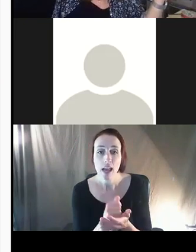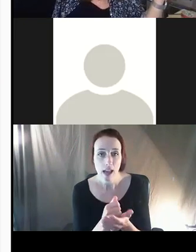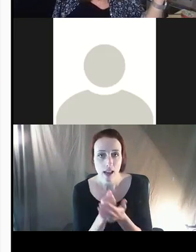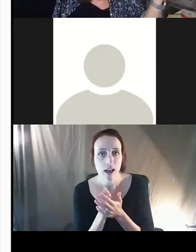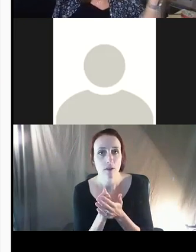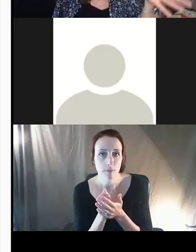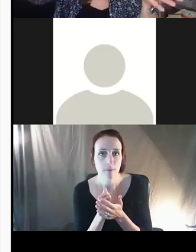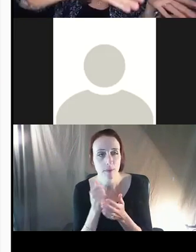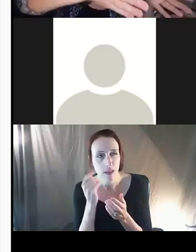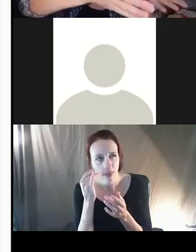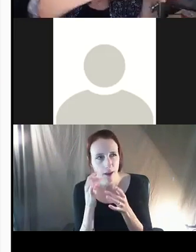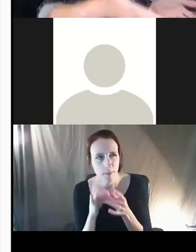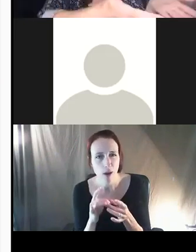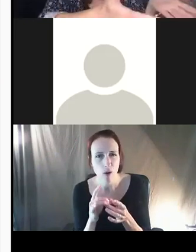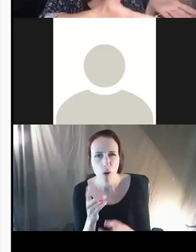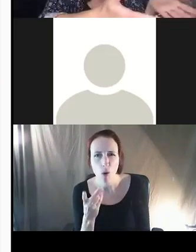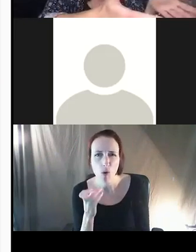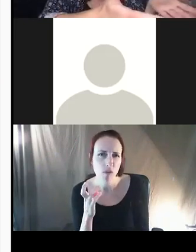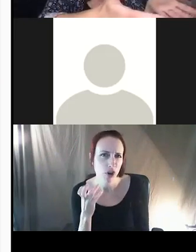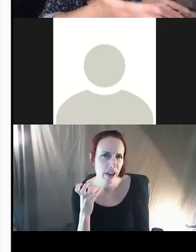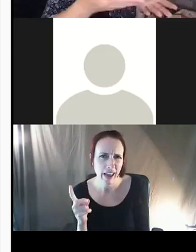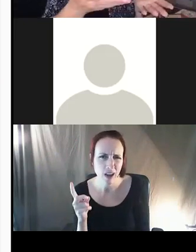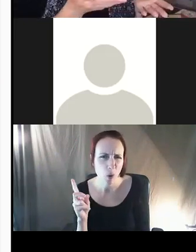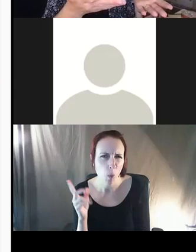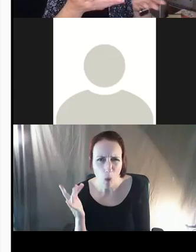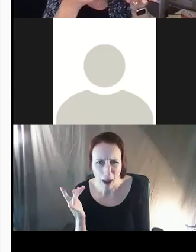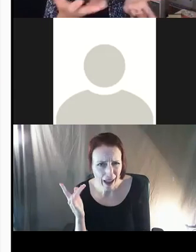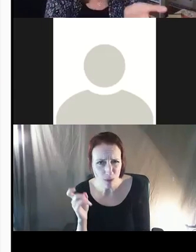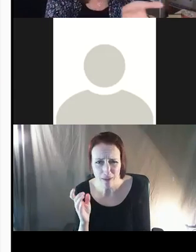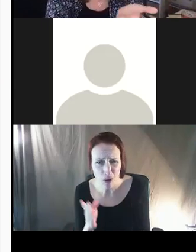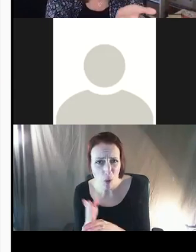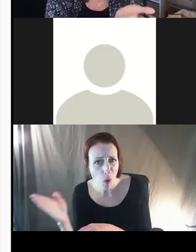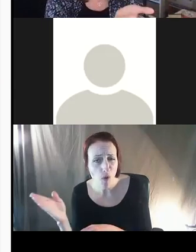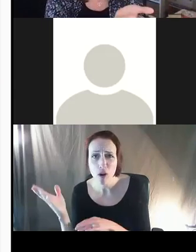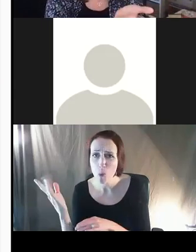By aiming for eighth grade or sometimes I aim even